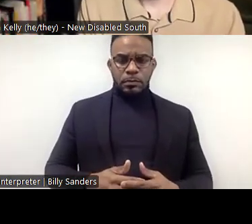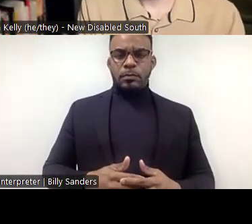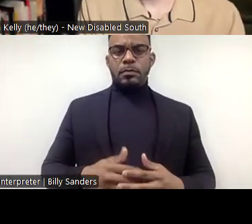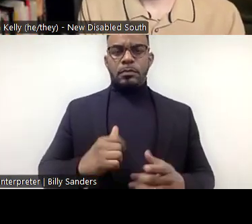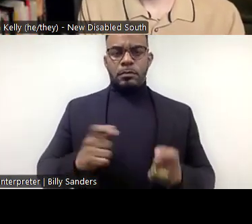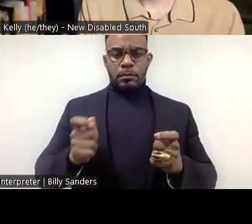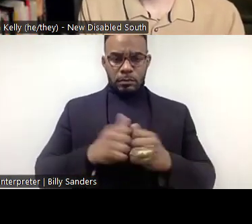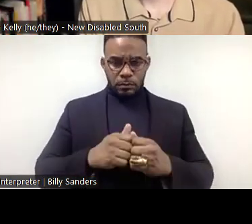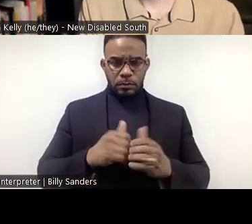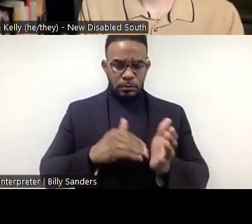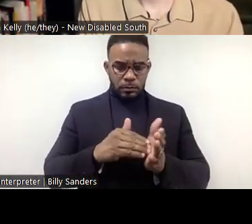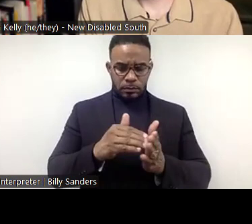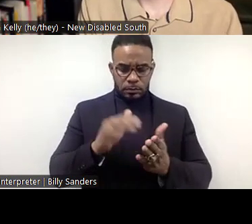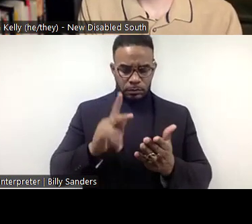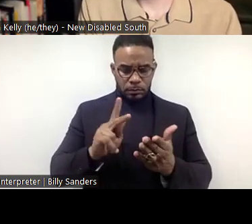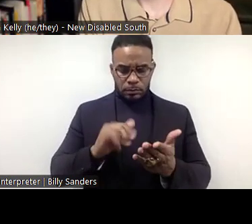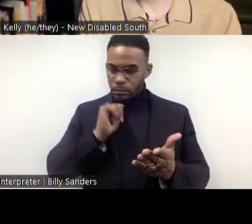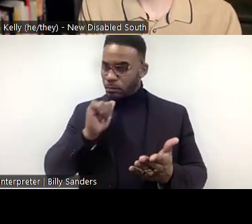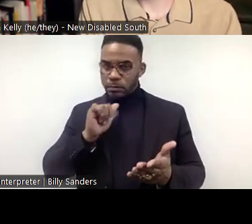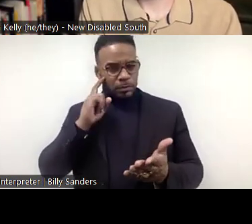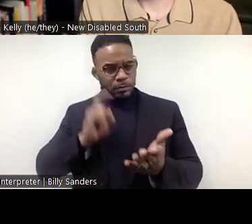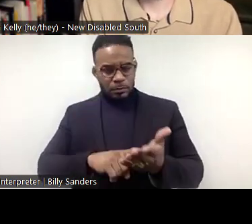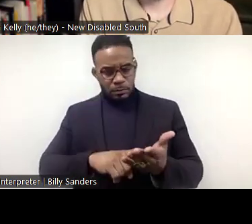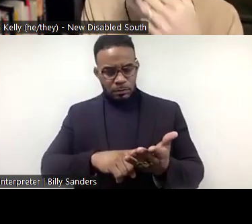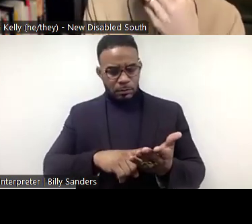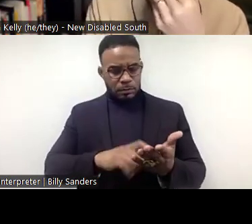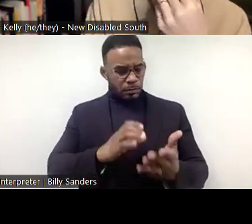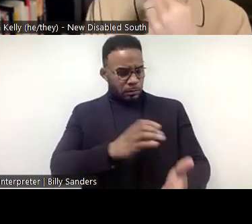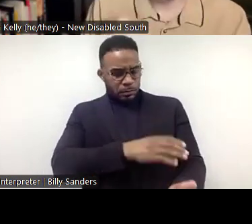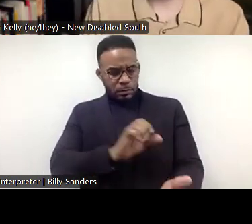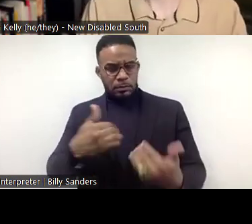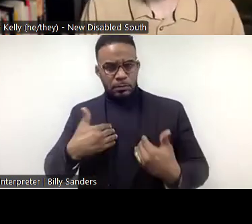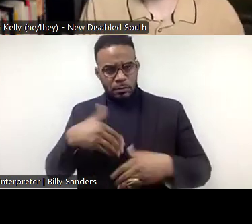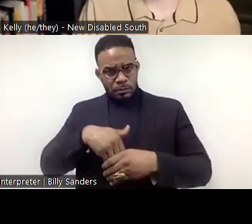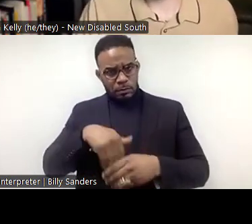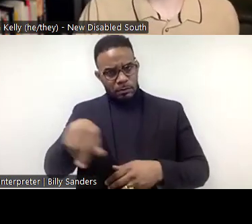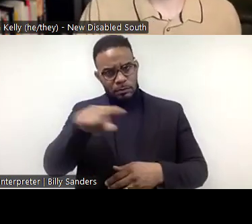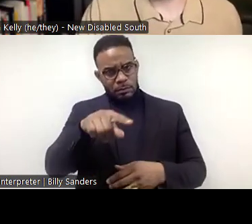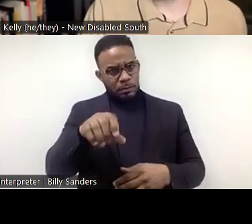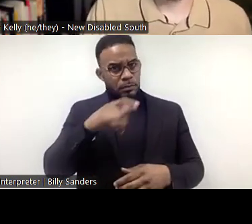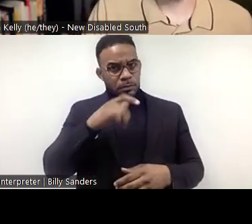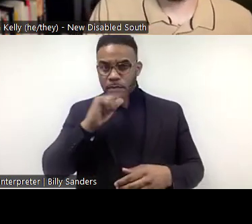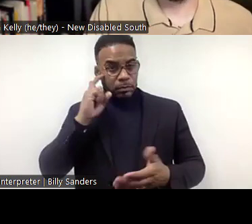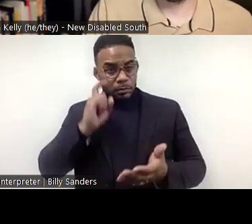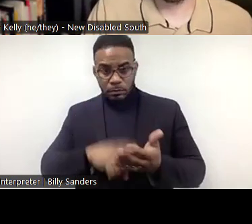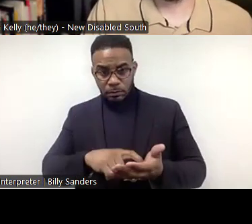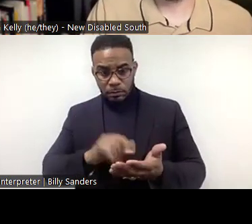transformation process. And that we are dealing with oftentimes people who don't realize the power that they